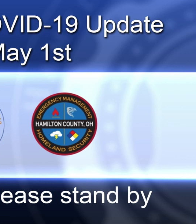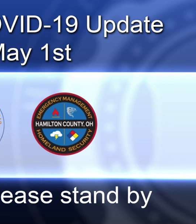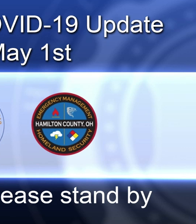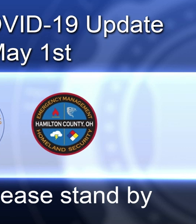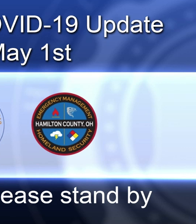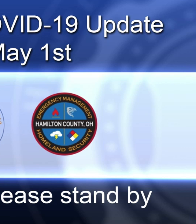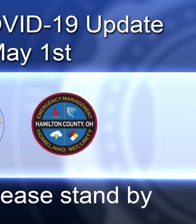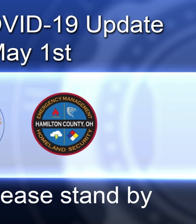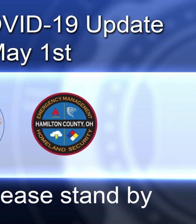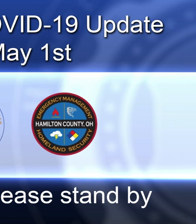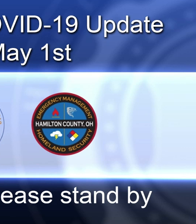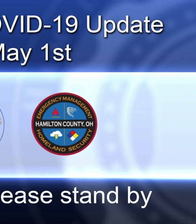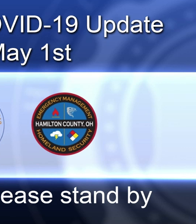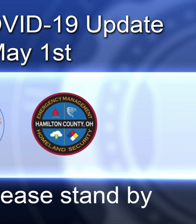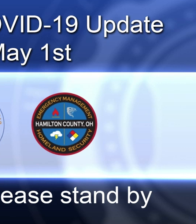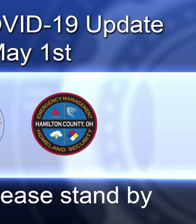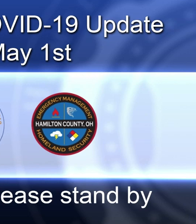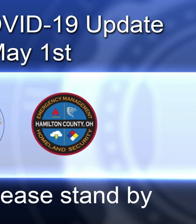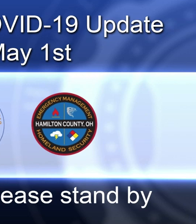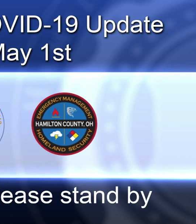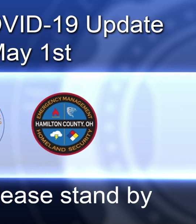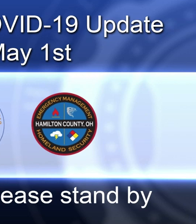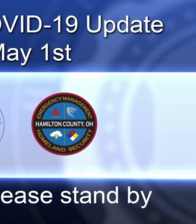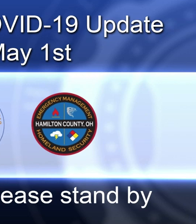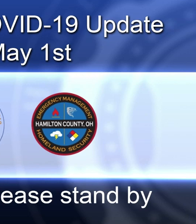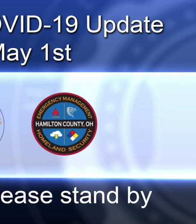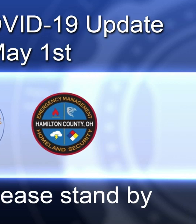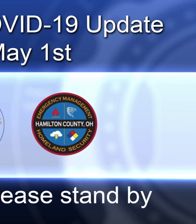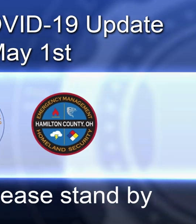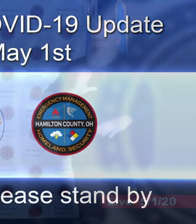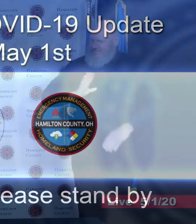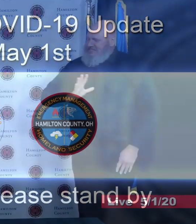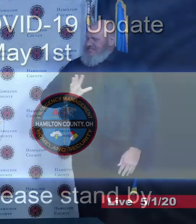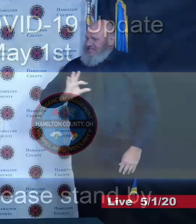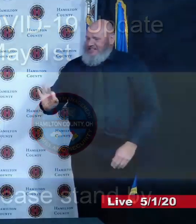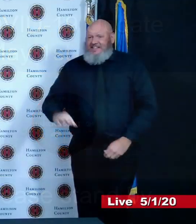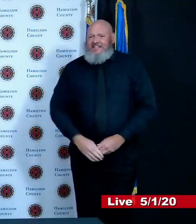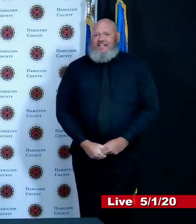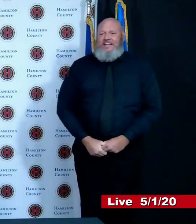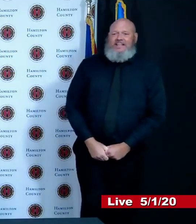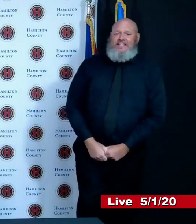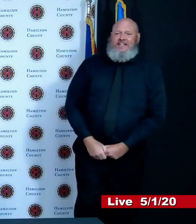yeah ah such a delay here all right very good good morning happy Friday to